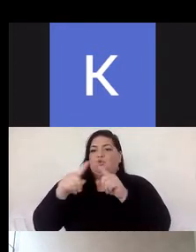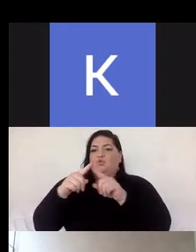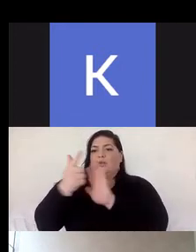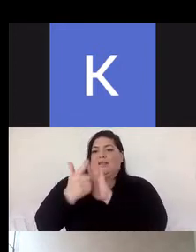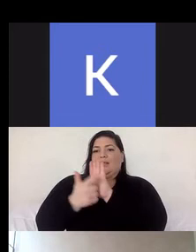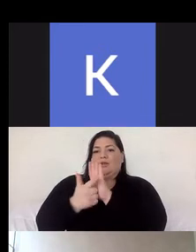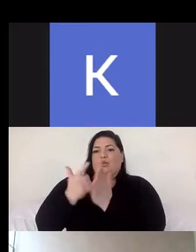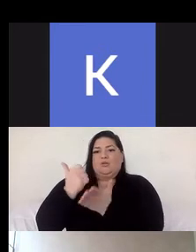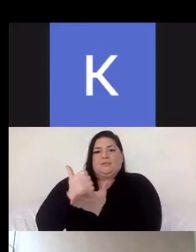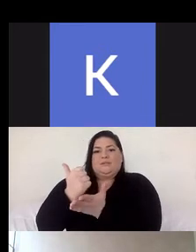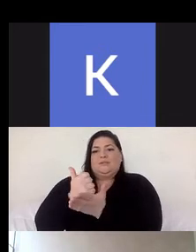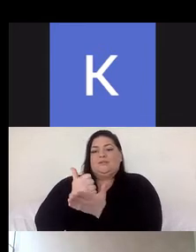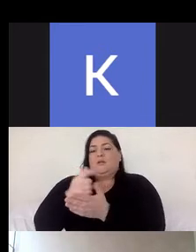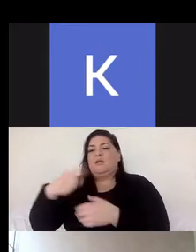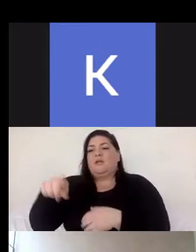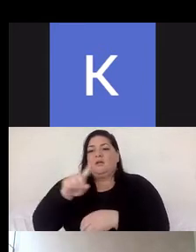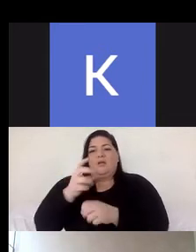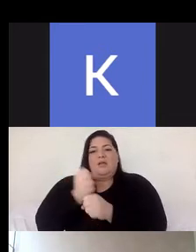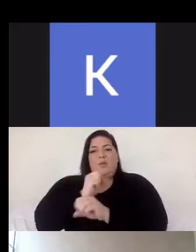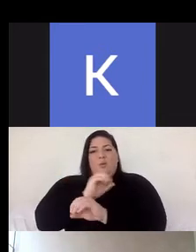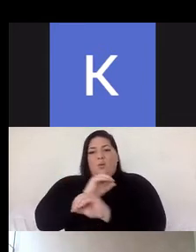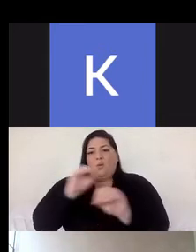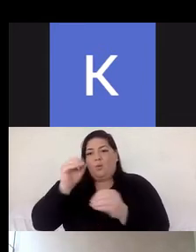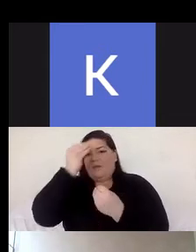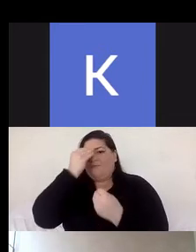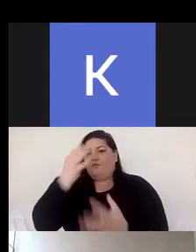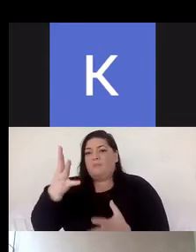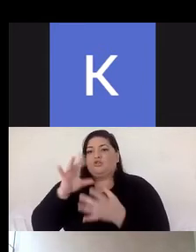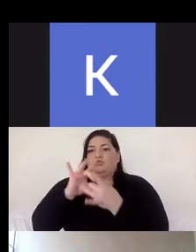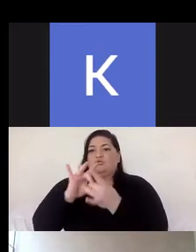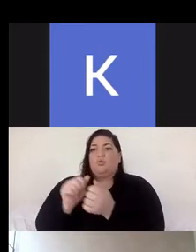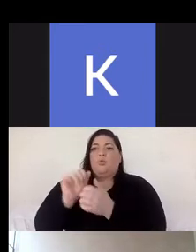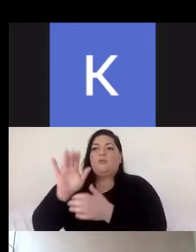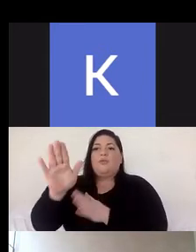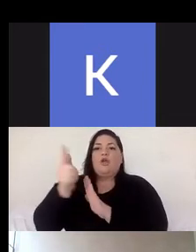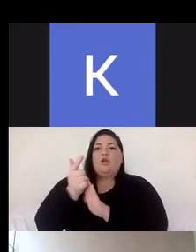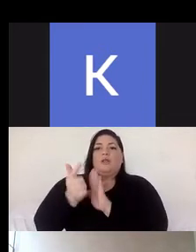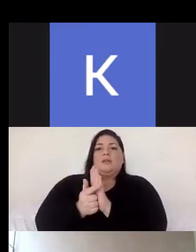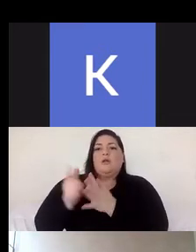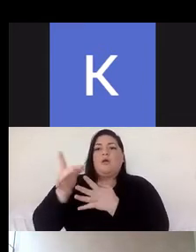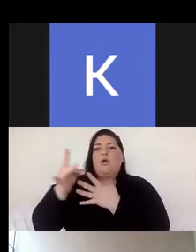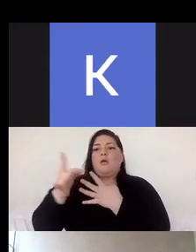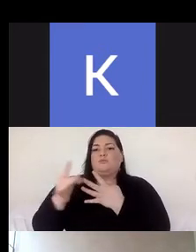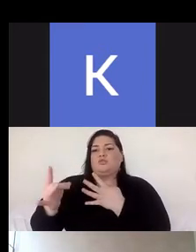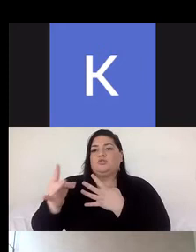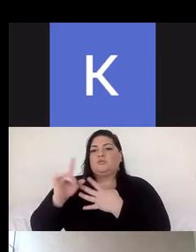provided with information about their legal options outside of the criminal justice system.